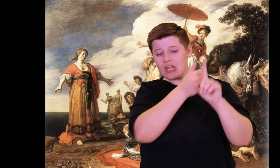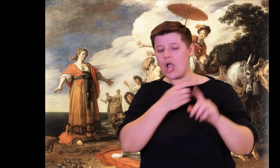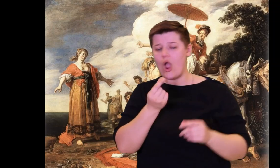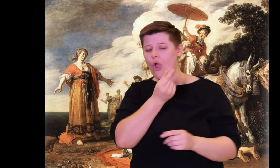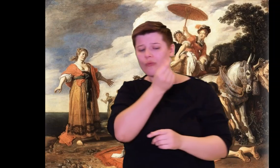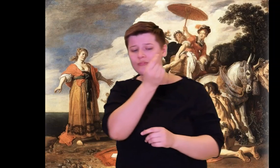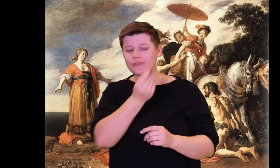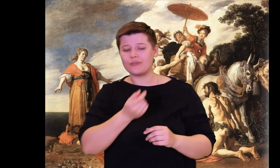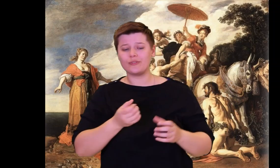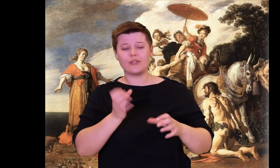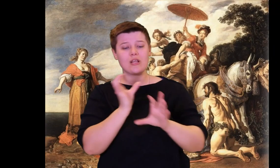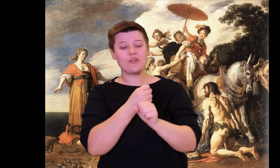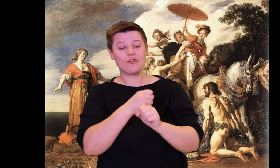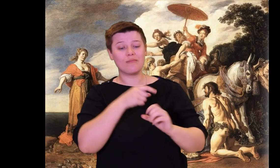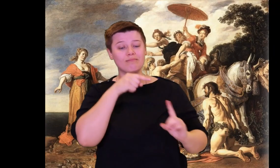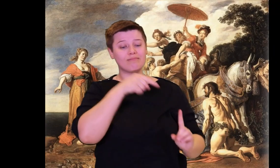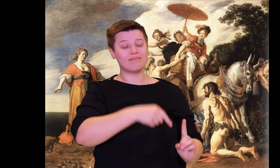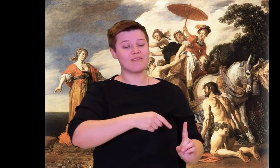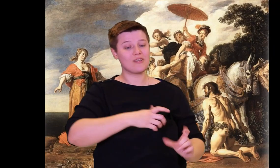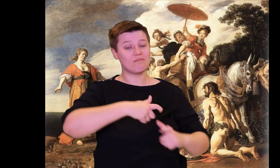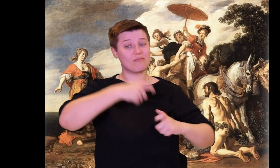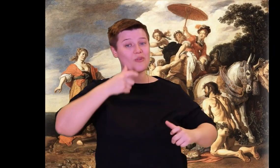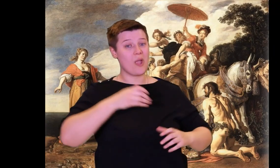grow curling tendrils like a hyacinth.